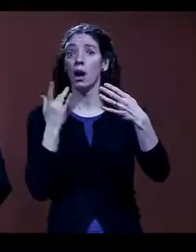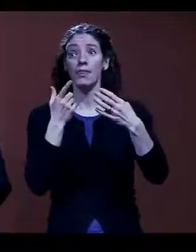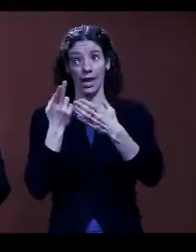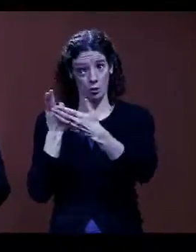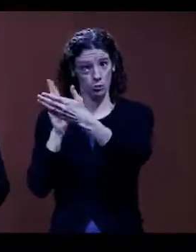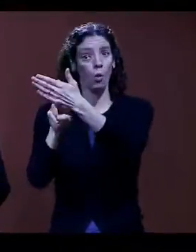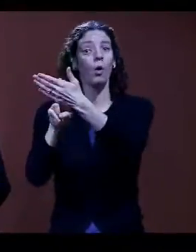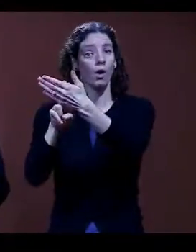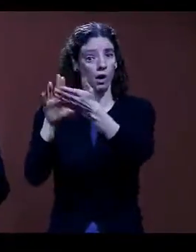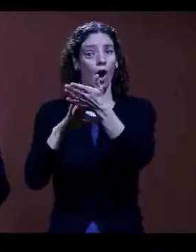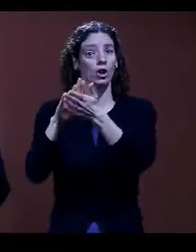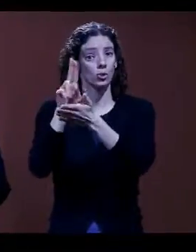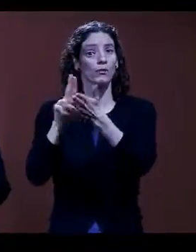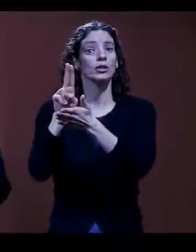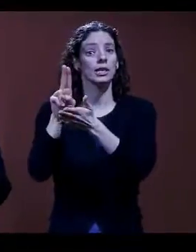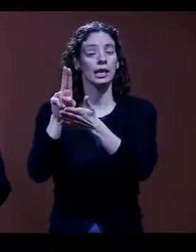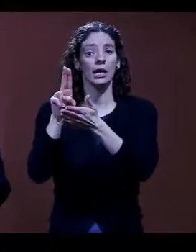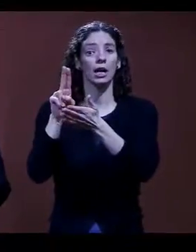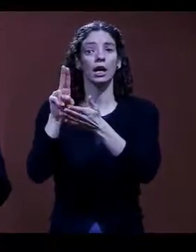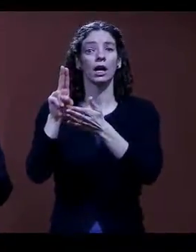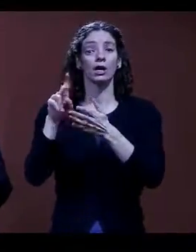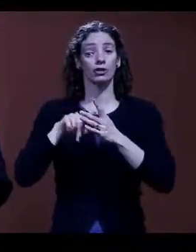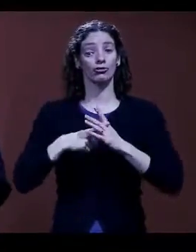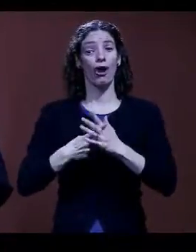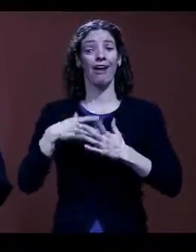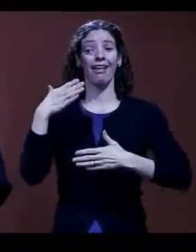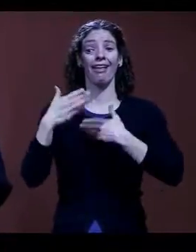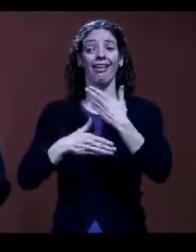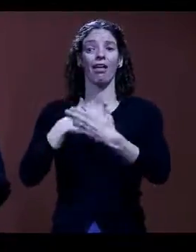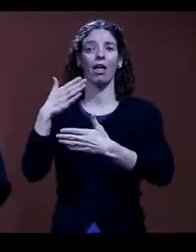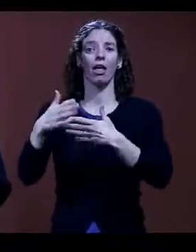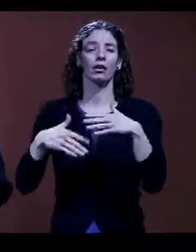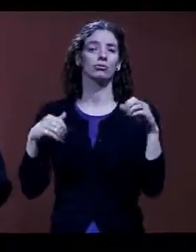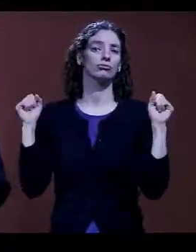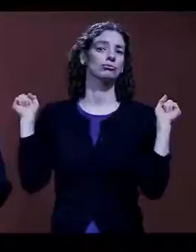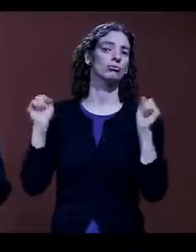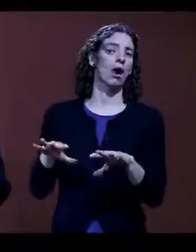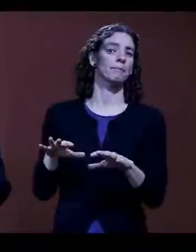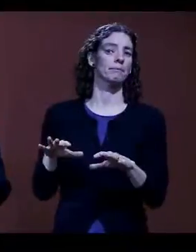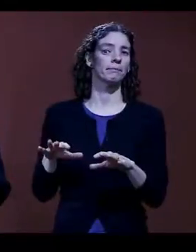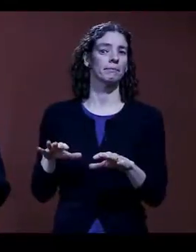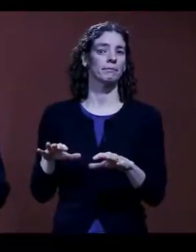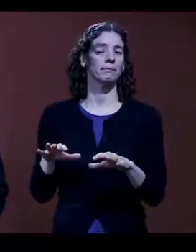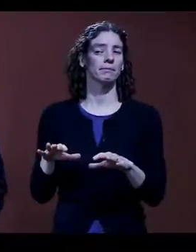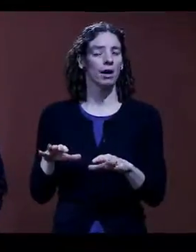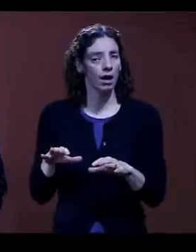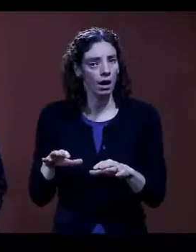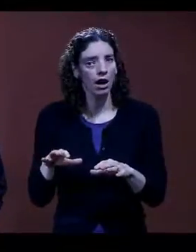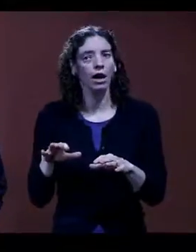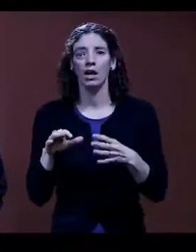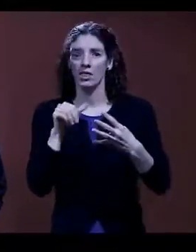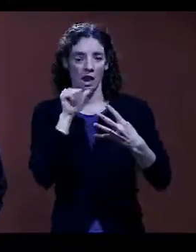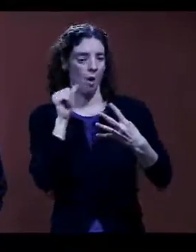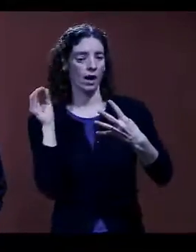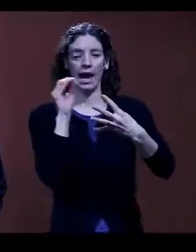but they're not completing that term, and those patterns begin to tell us information that we can take action on.